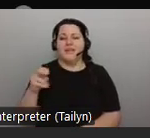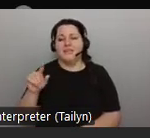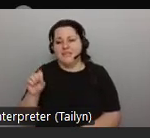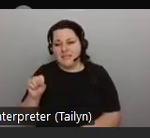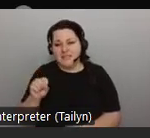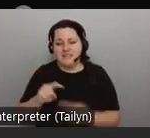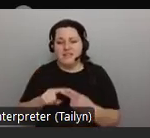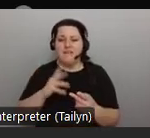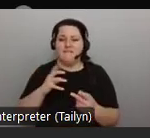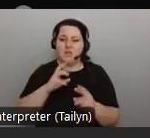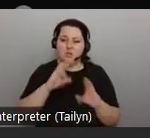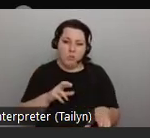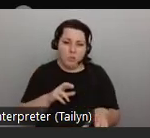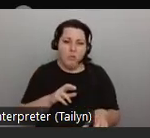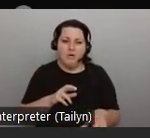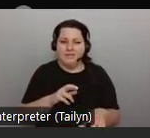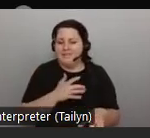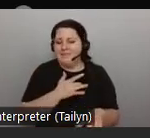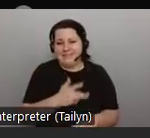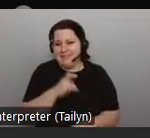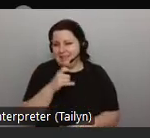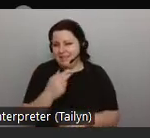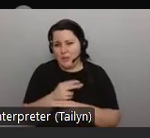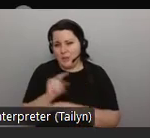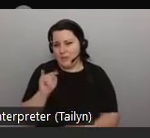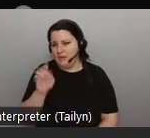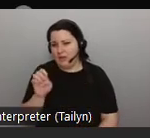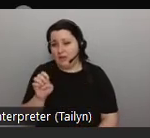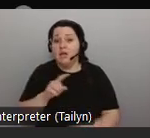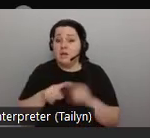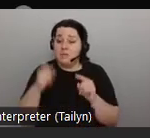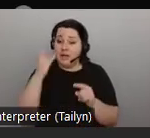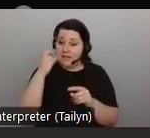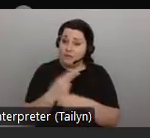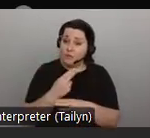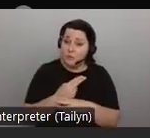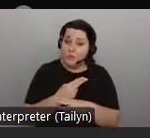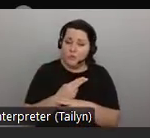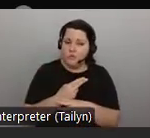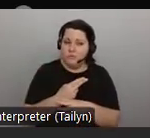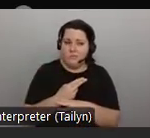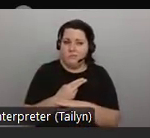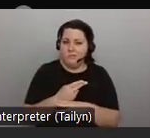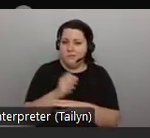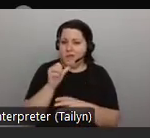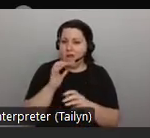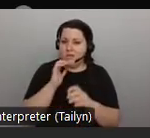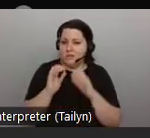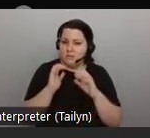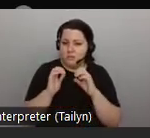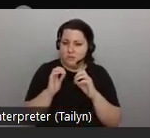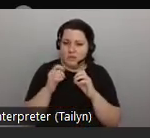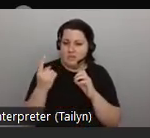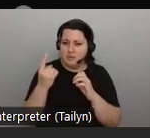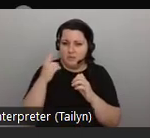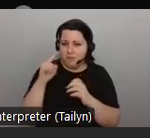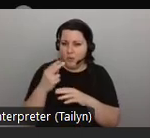titles are generally used in more formal documents, thesis papers, formal reports, that kind of thing. You are